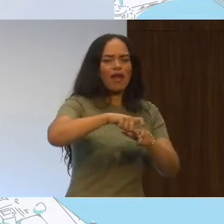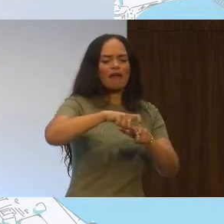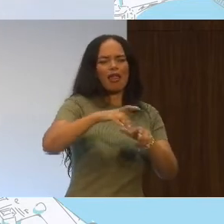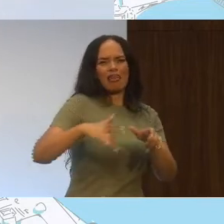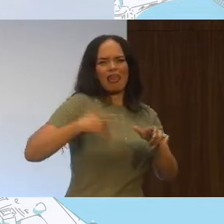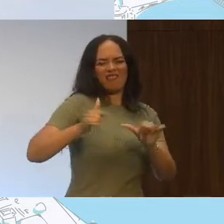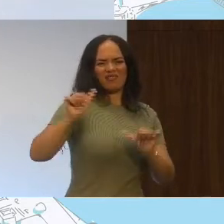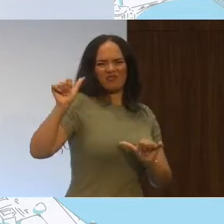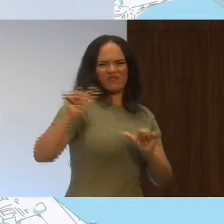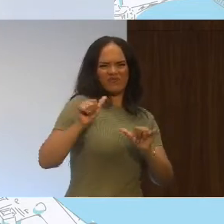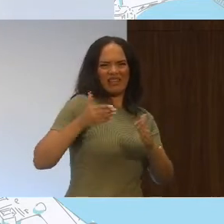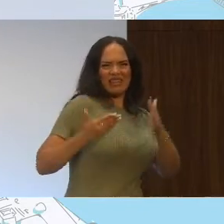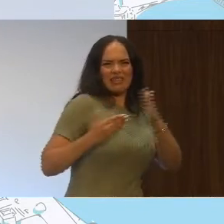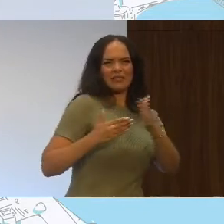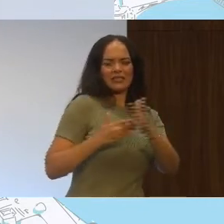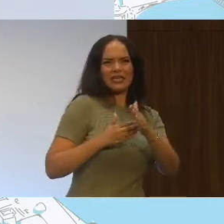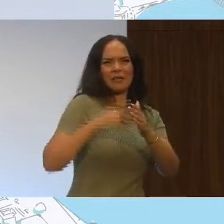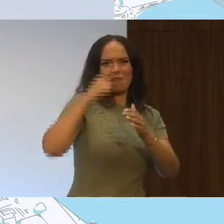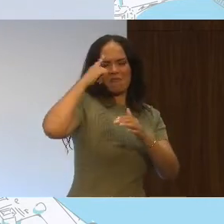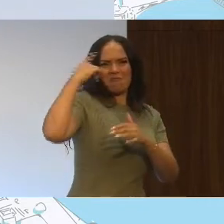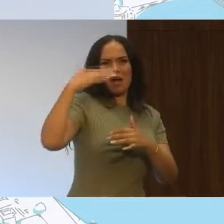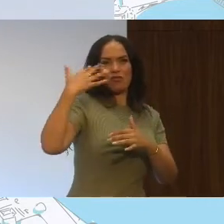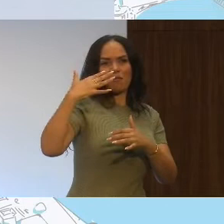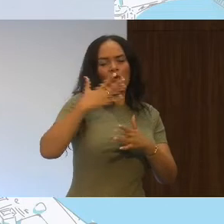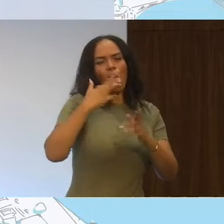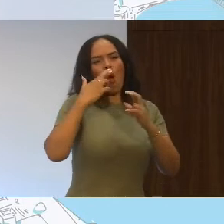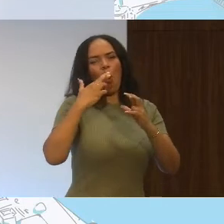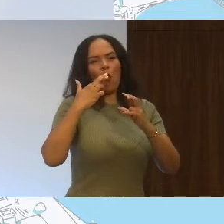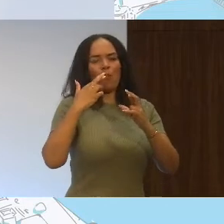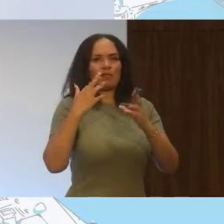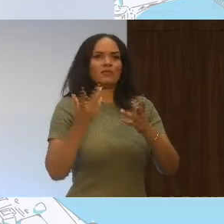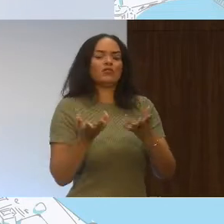migraine is offered a place on a pain management program tailored to migraine.